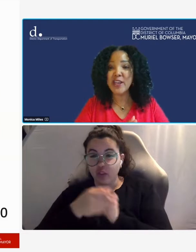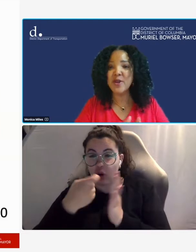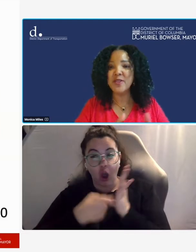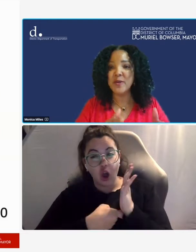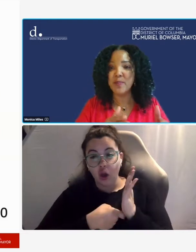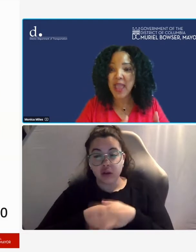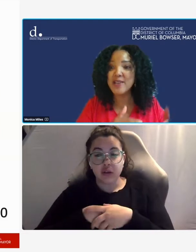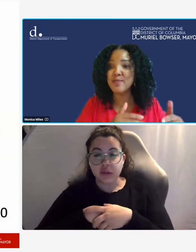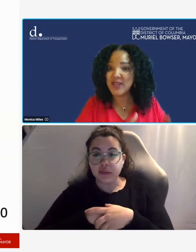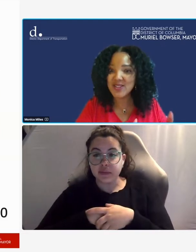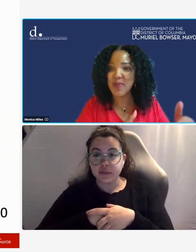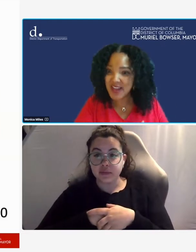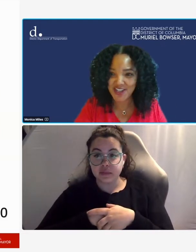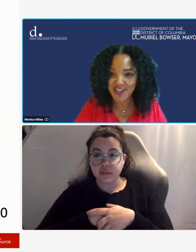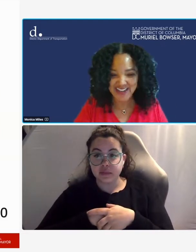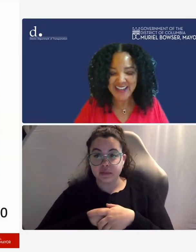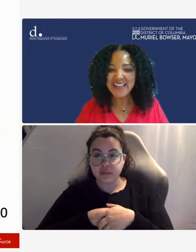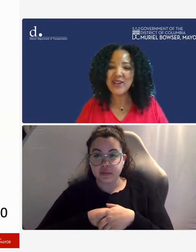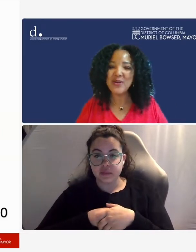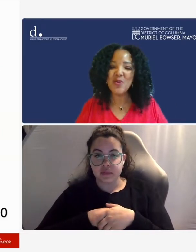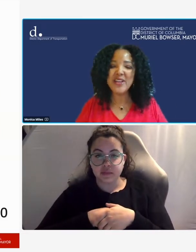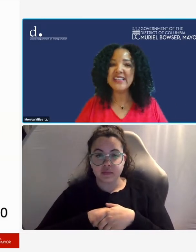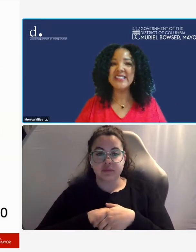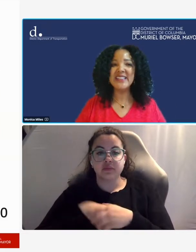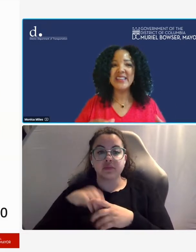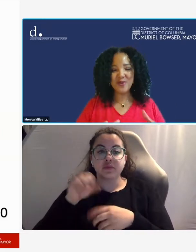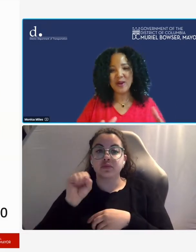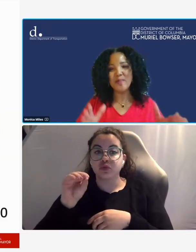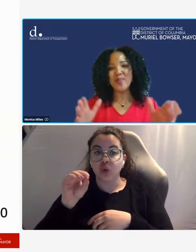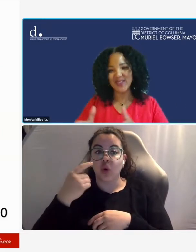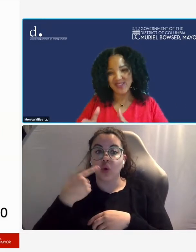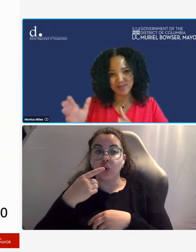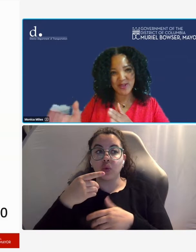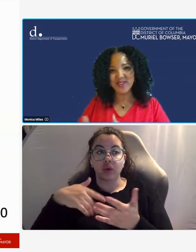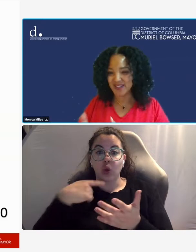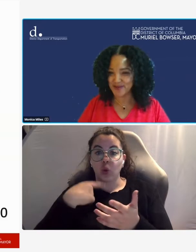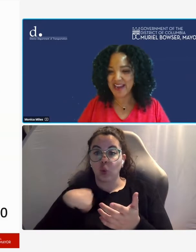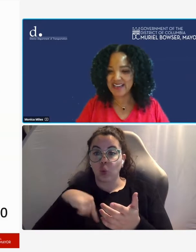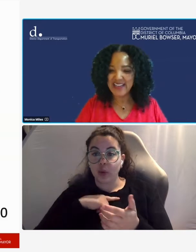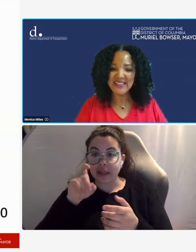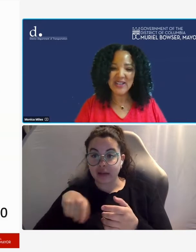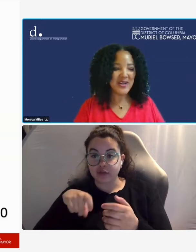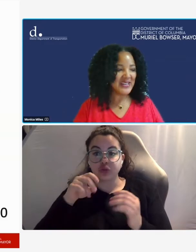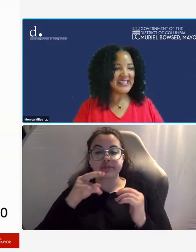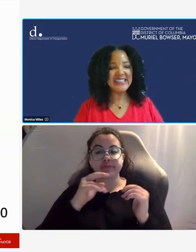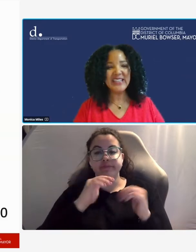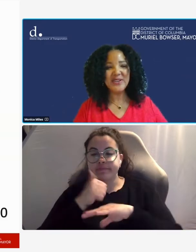with paying bills paycheck so we need to therefore build build this rate so we're going to continue